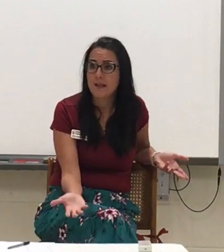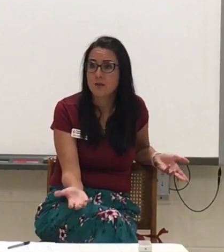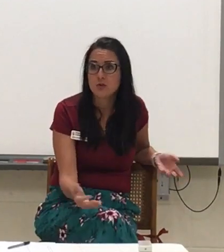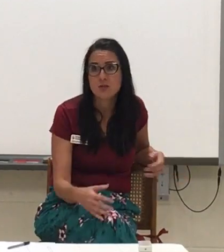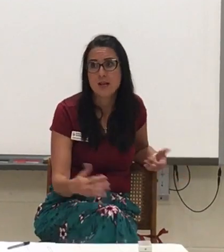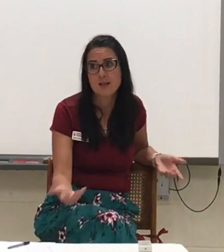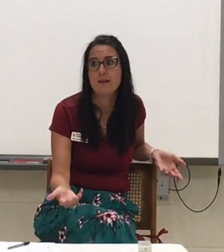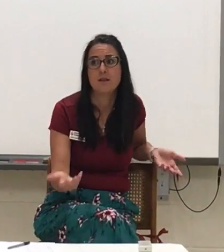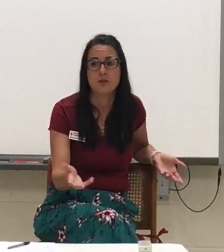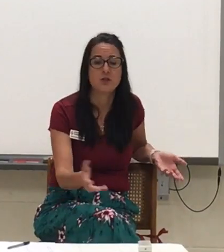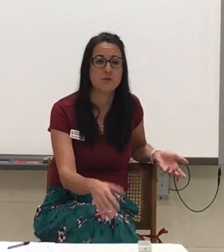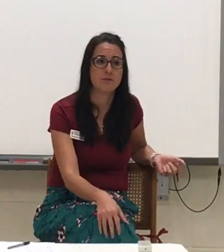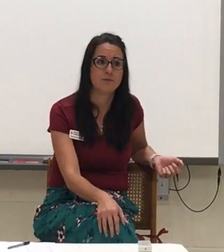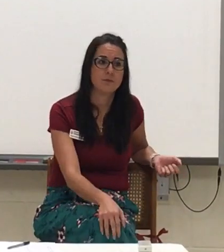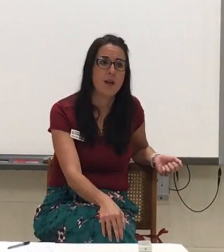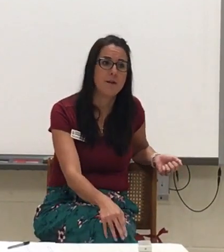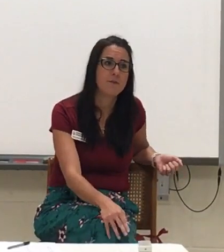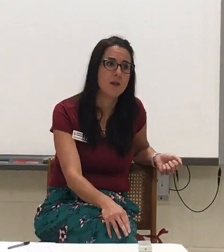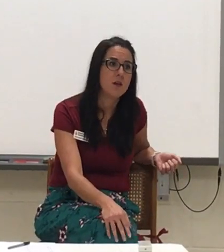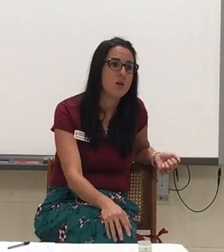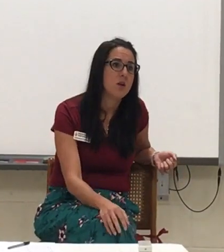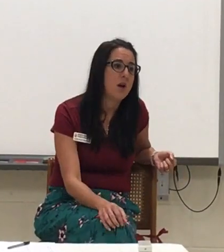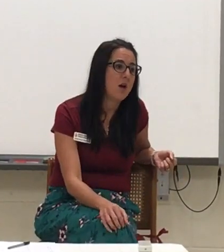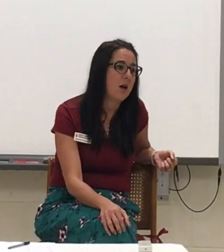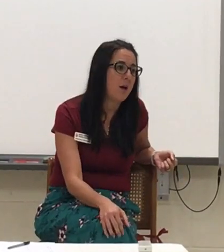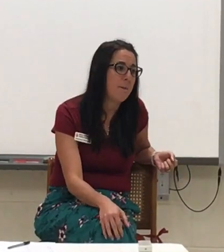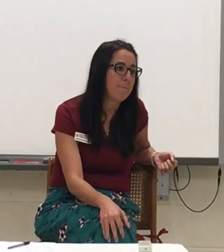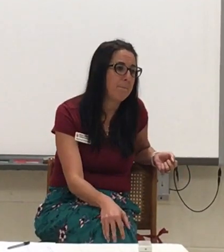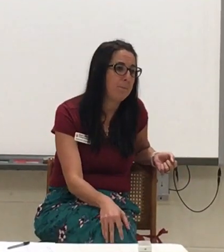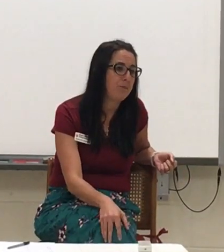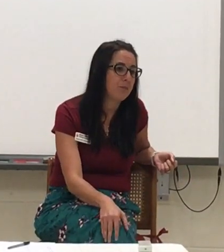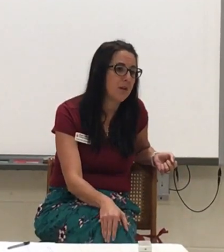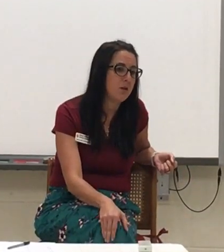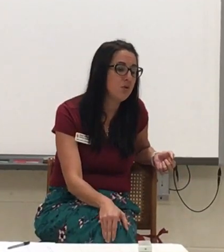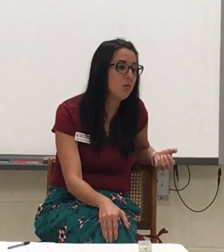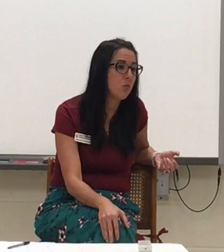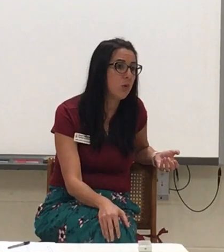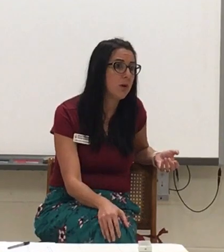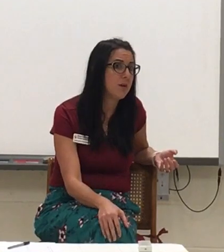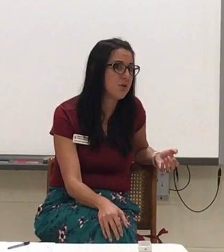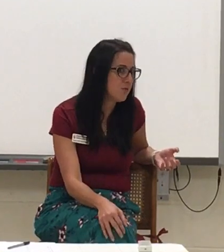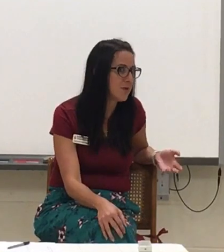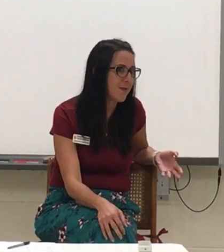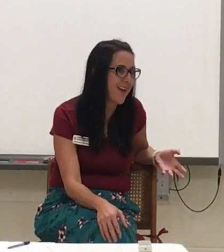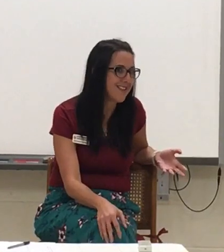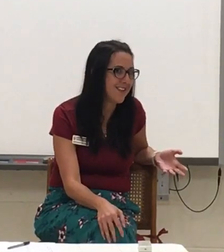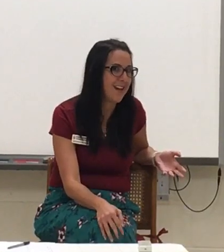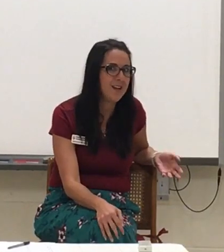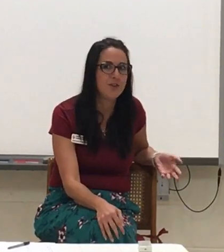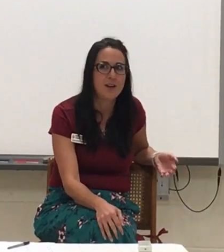English receipt of English you'll we're going to do some of that today you're